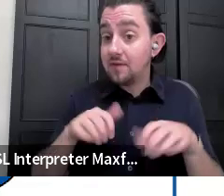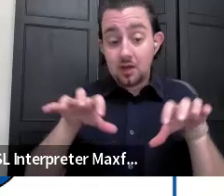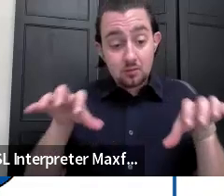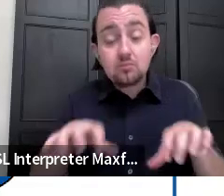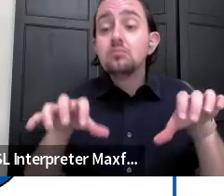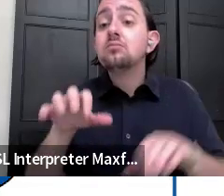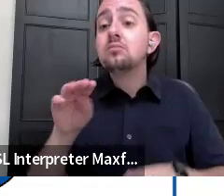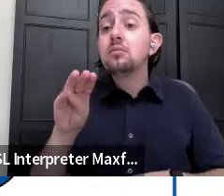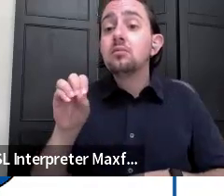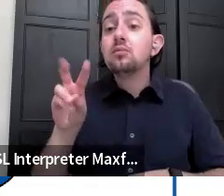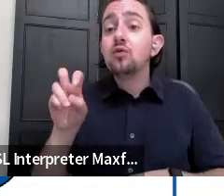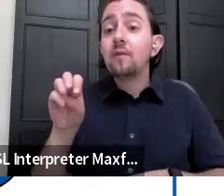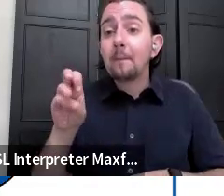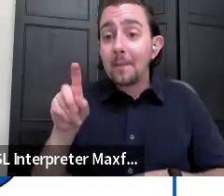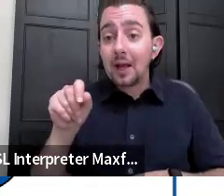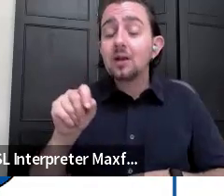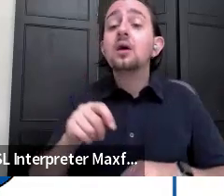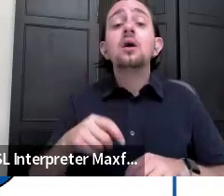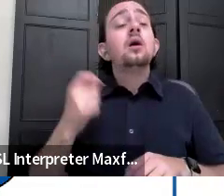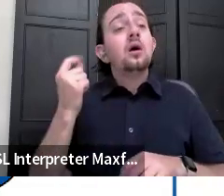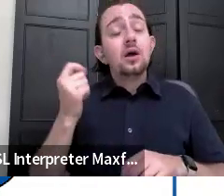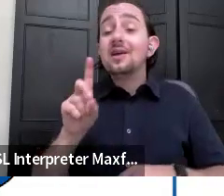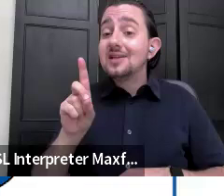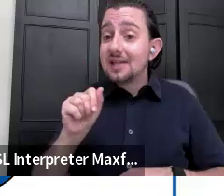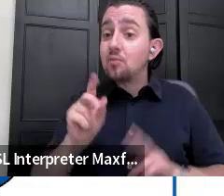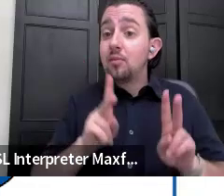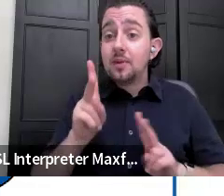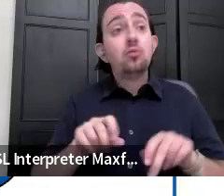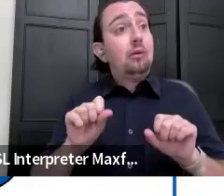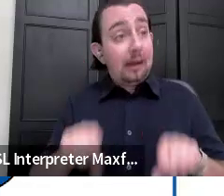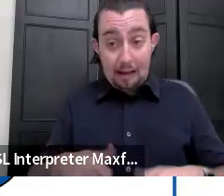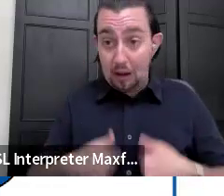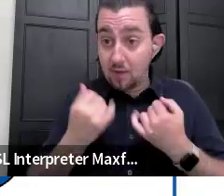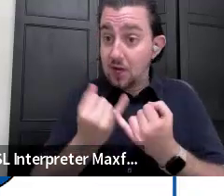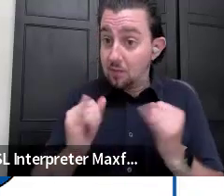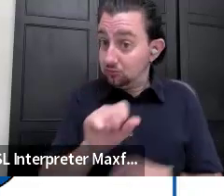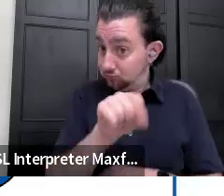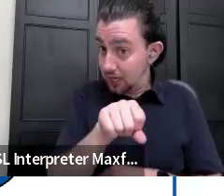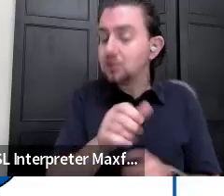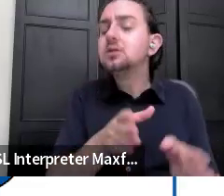But it's also true that disabled people don't have to live independently and be invalid.